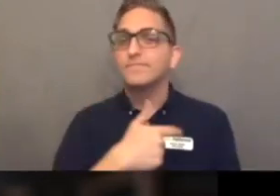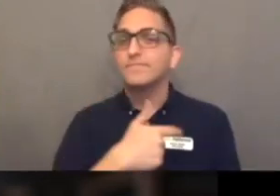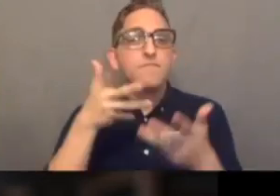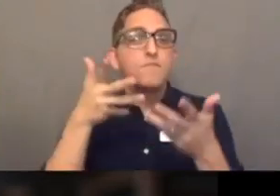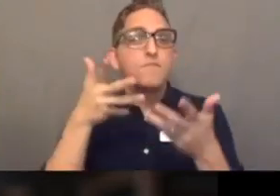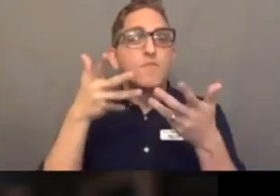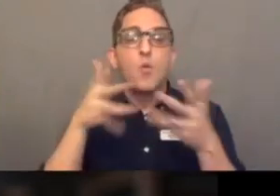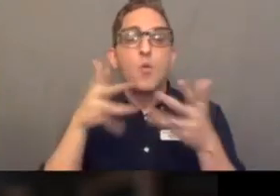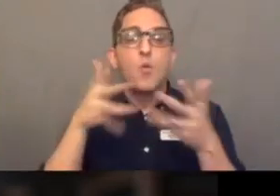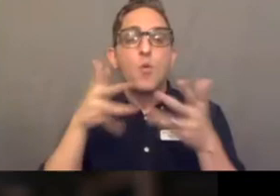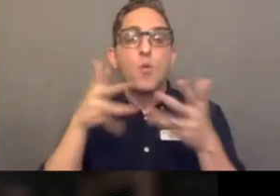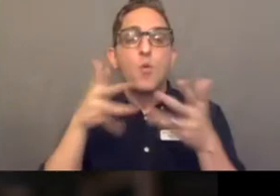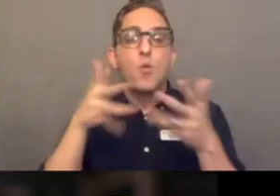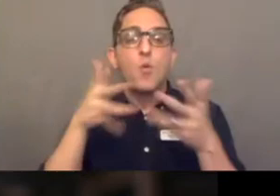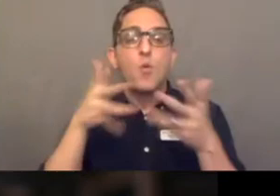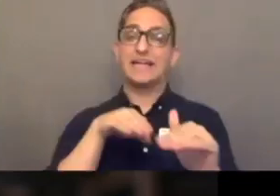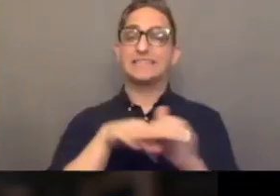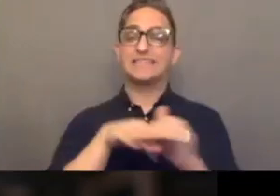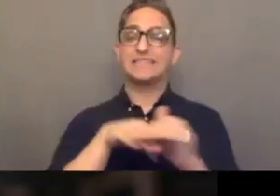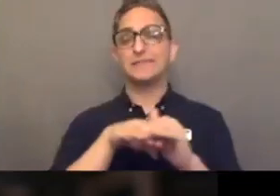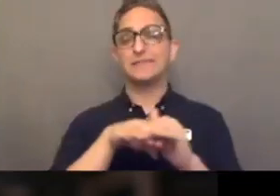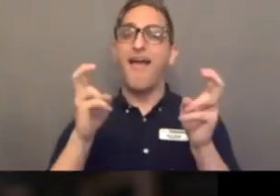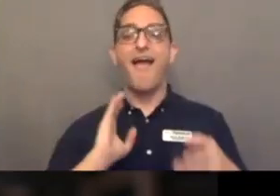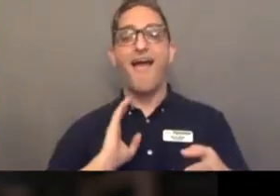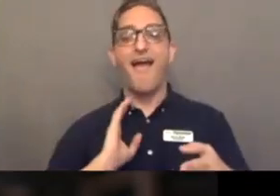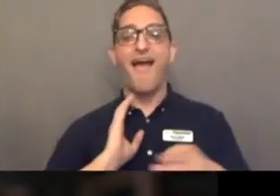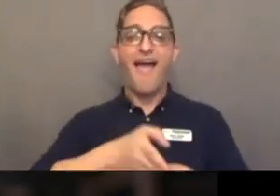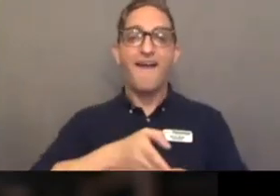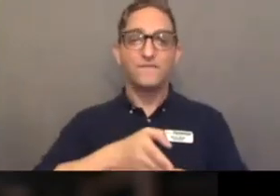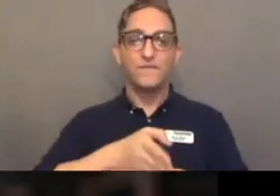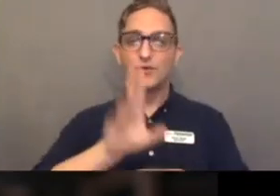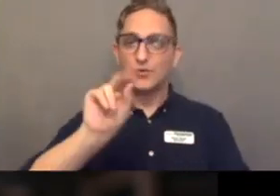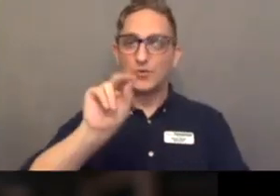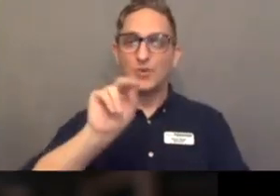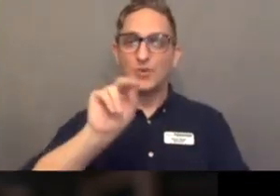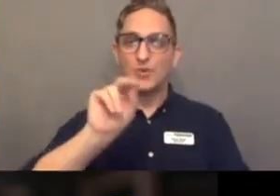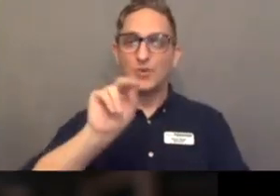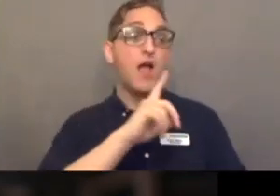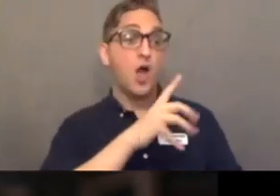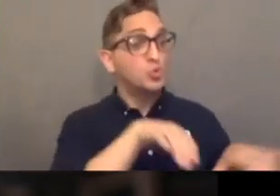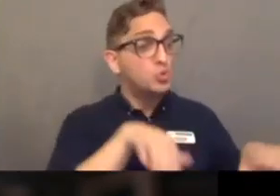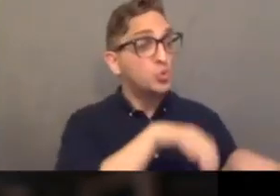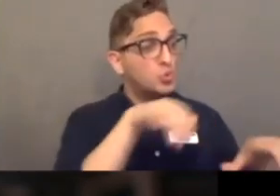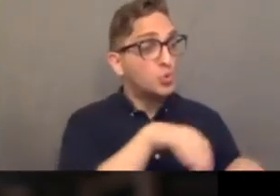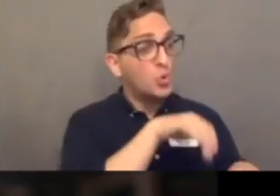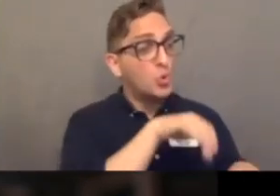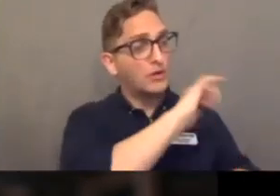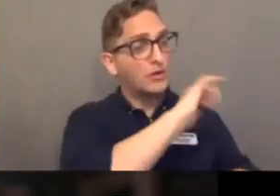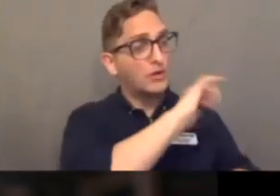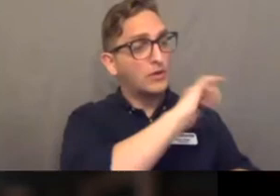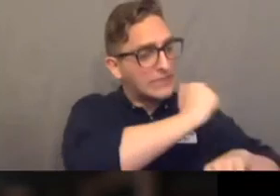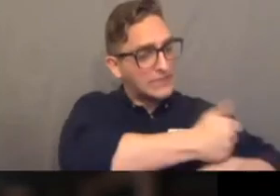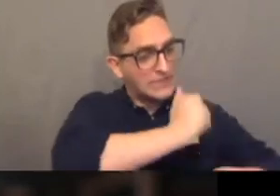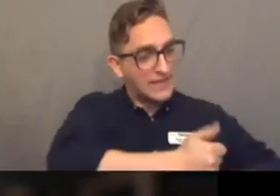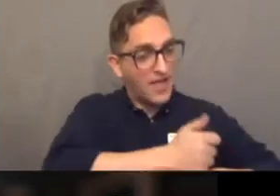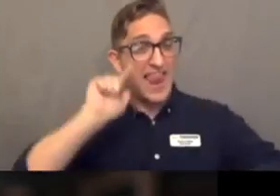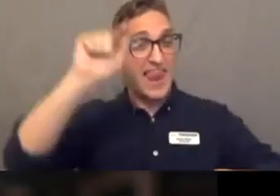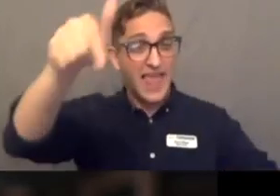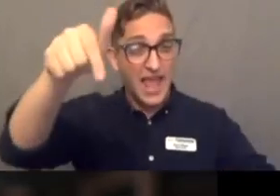the fact. You do all of the other things and then you worry about accessibility. We've